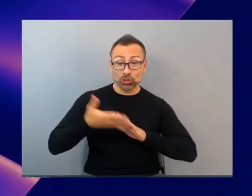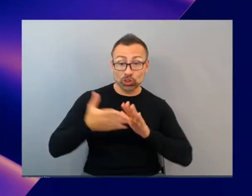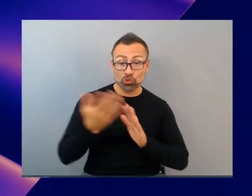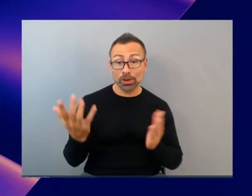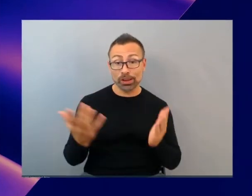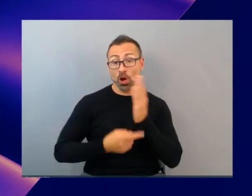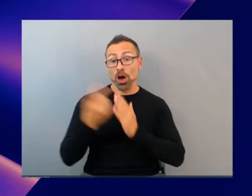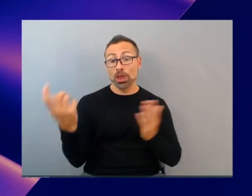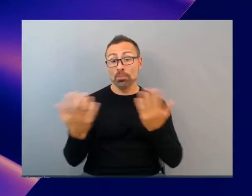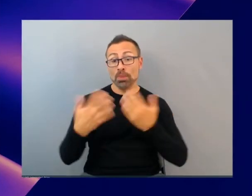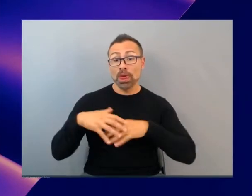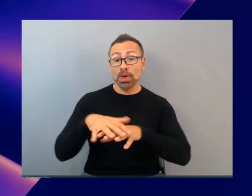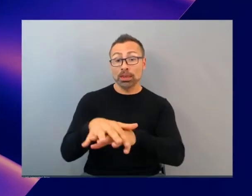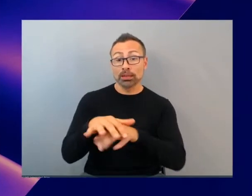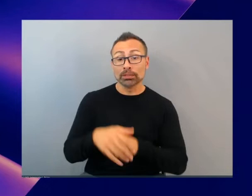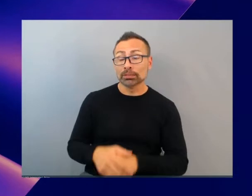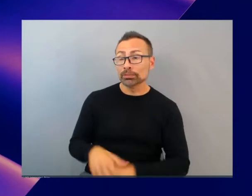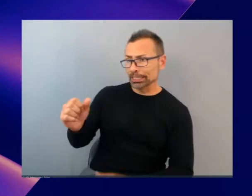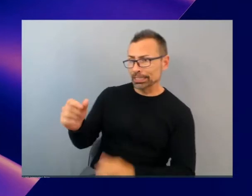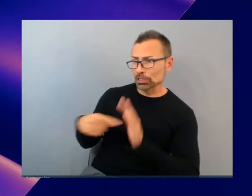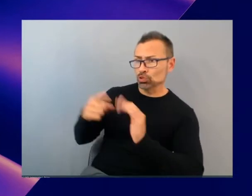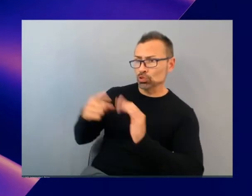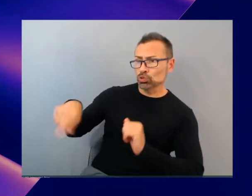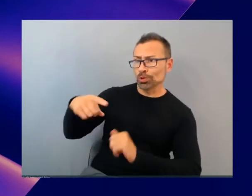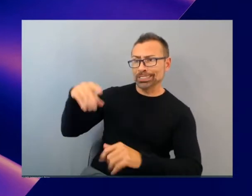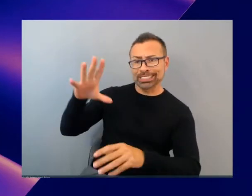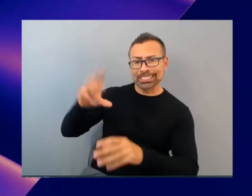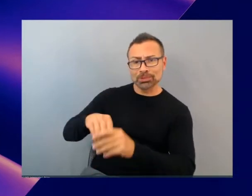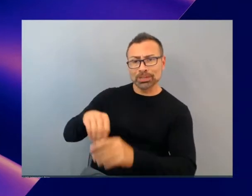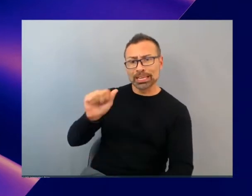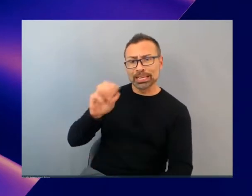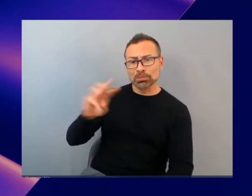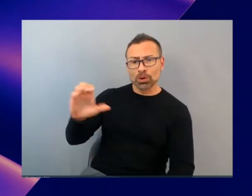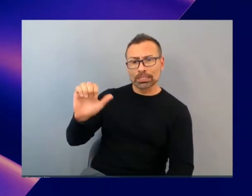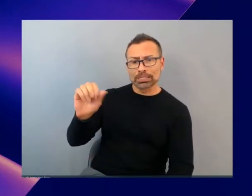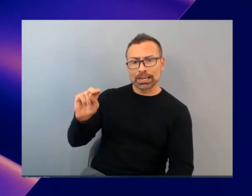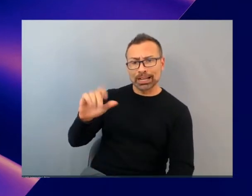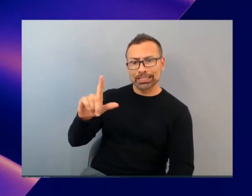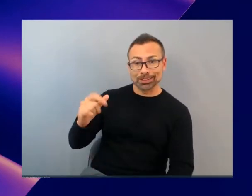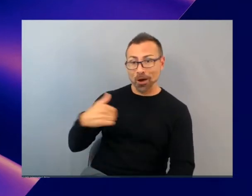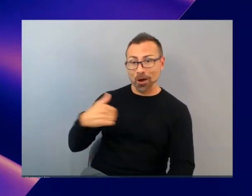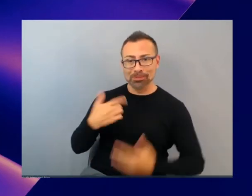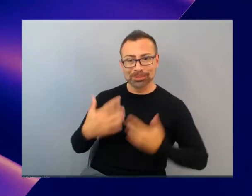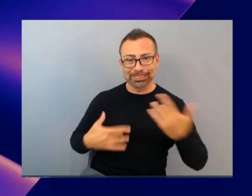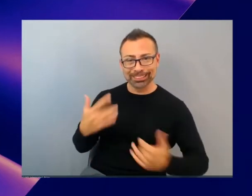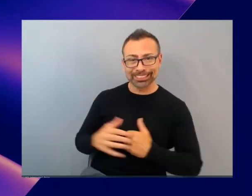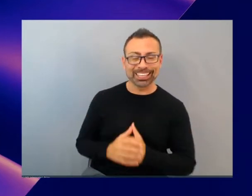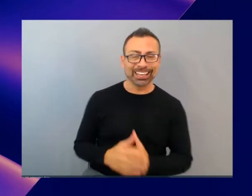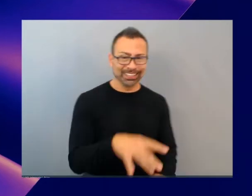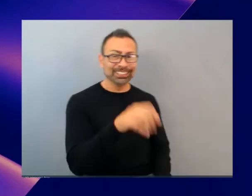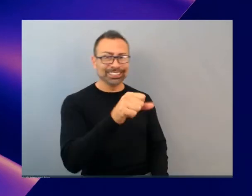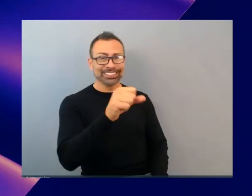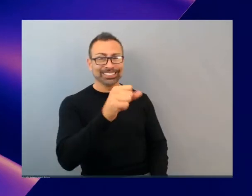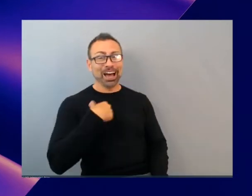Yeah- - In the AWS Console, or- I'm so glad you asked, I'm so excited. Yeah, I'm going to show AWS Console.